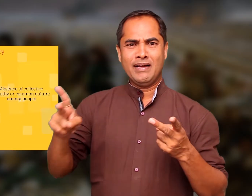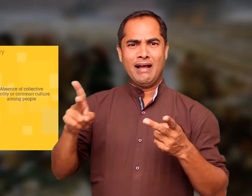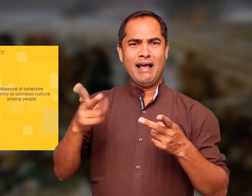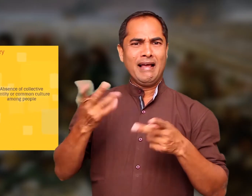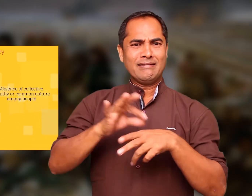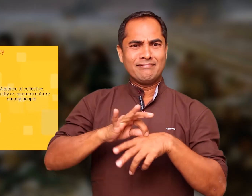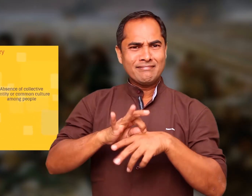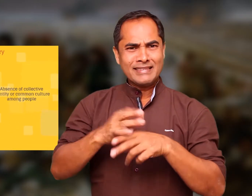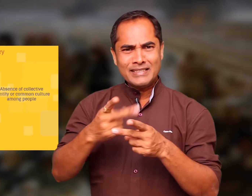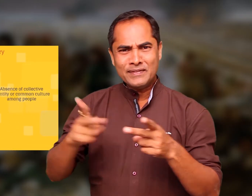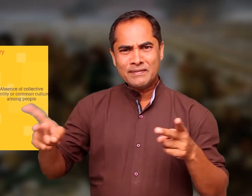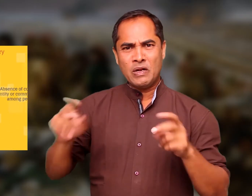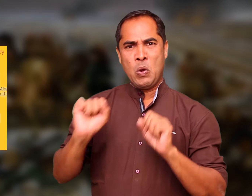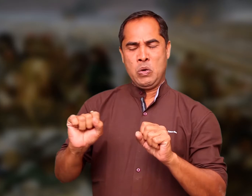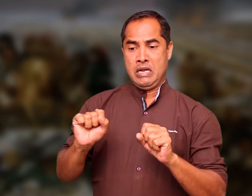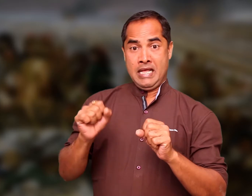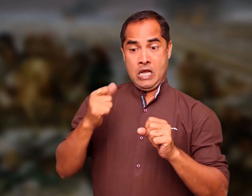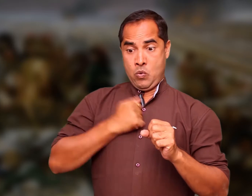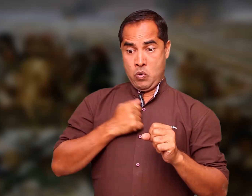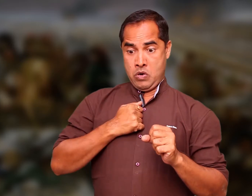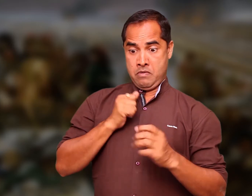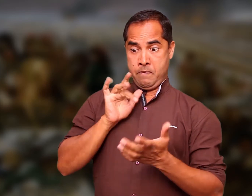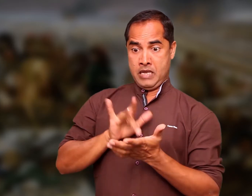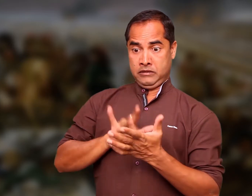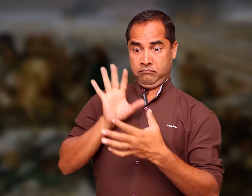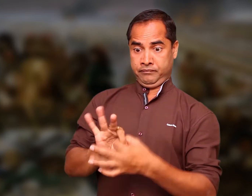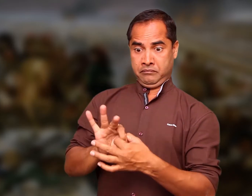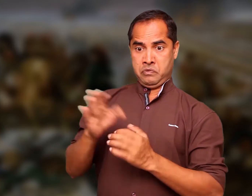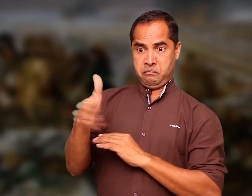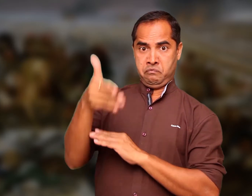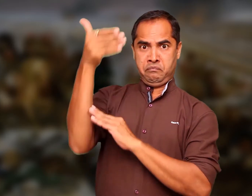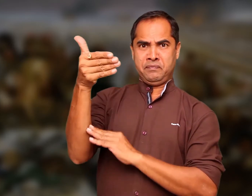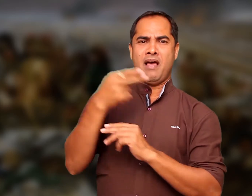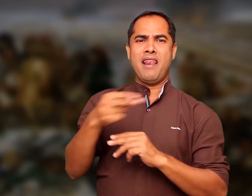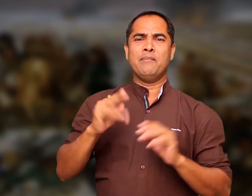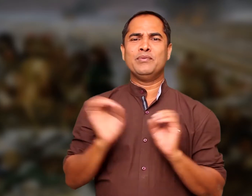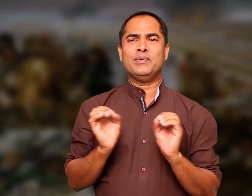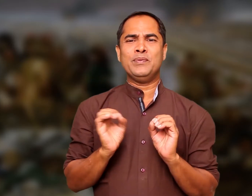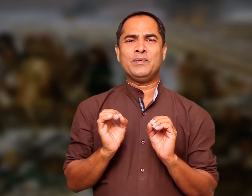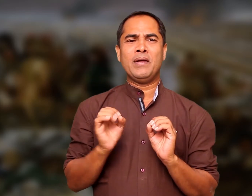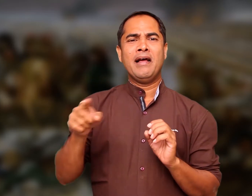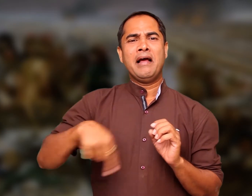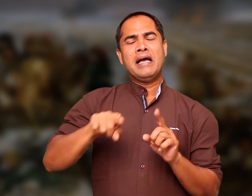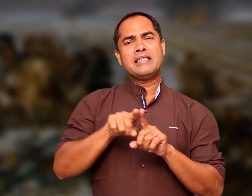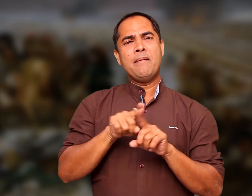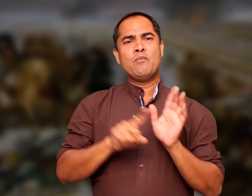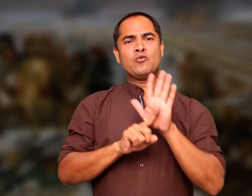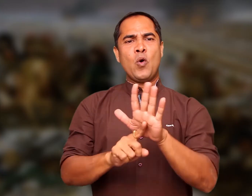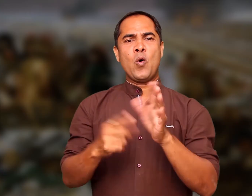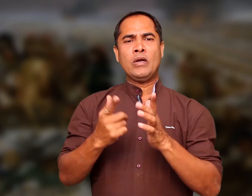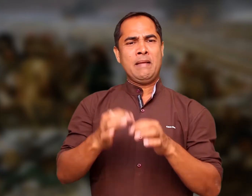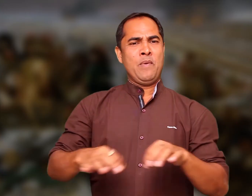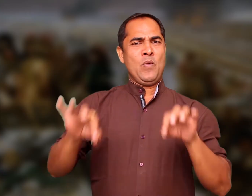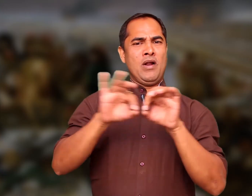under these monarchies. They did not share a collective identity. They knew